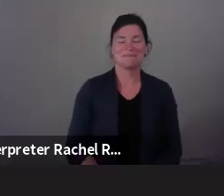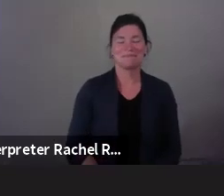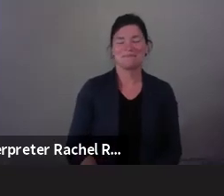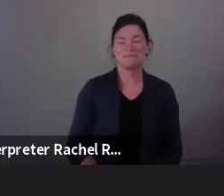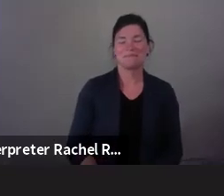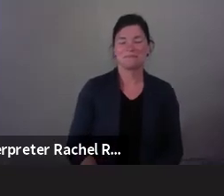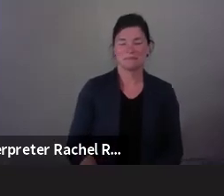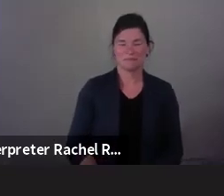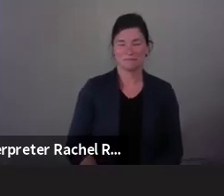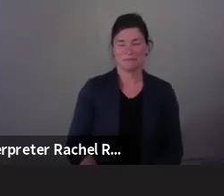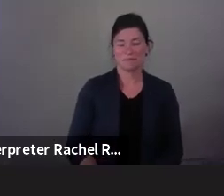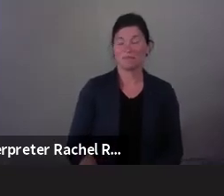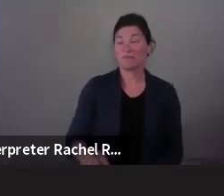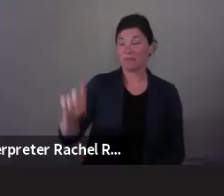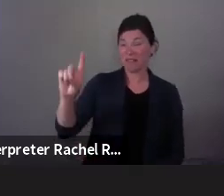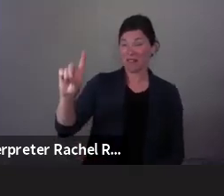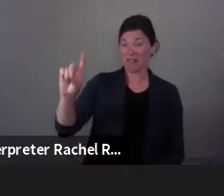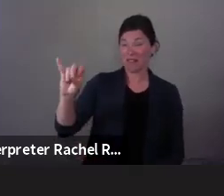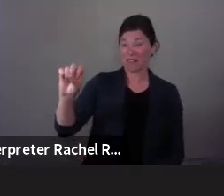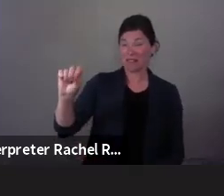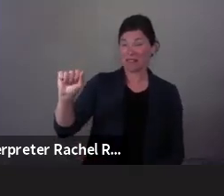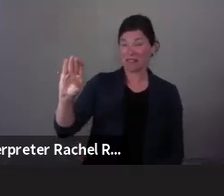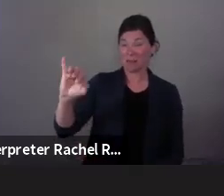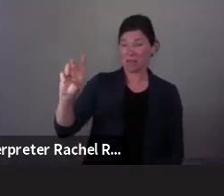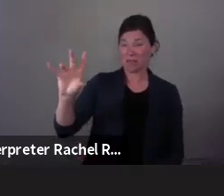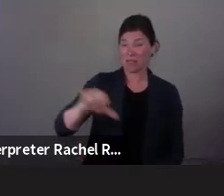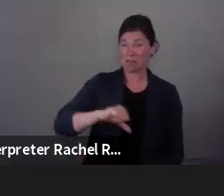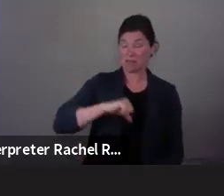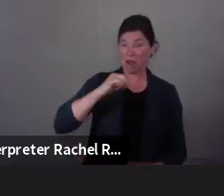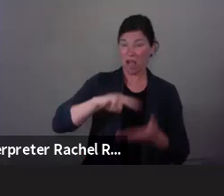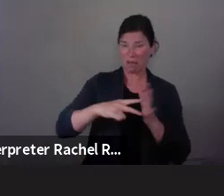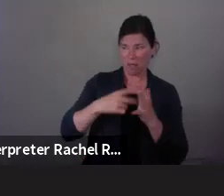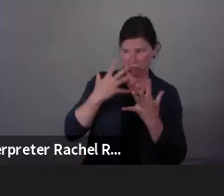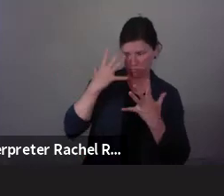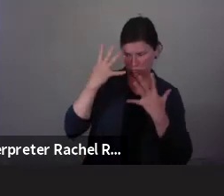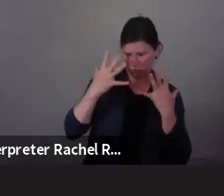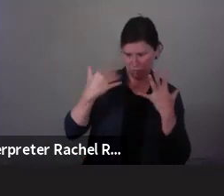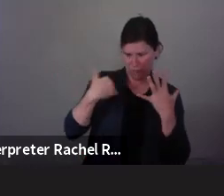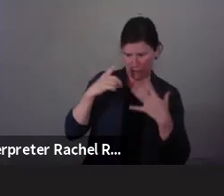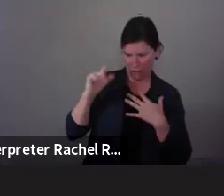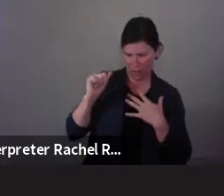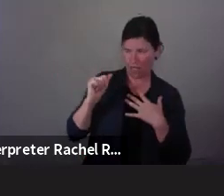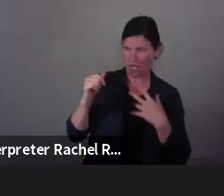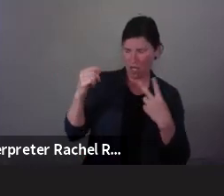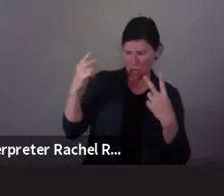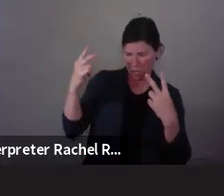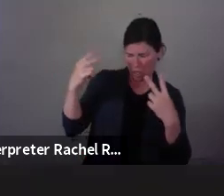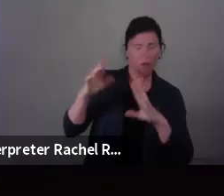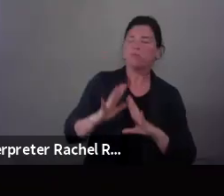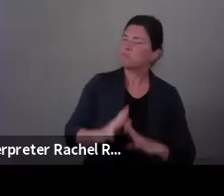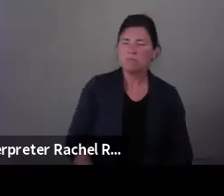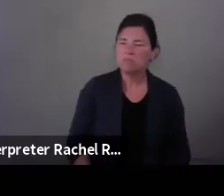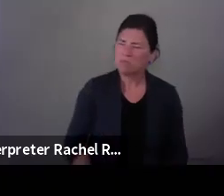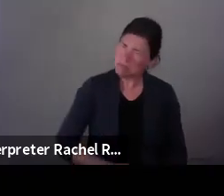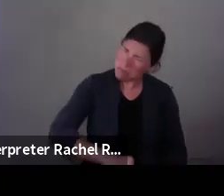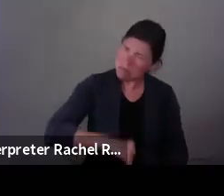brave.